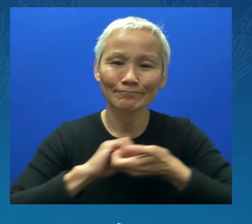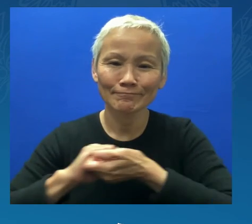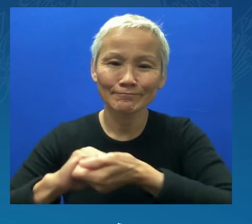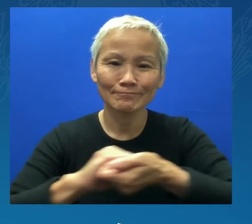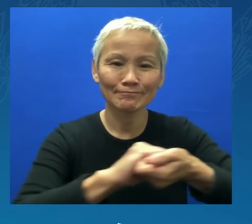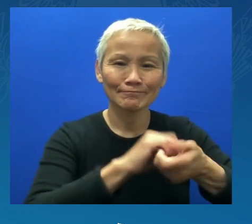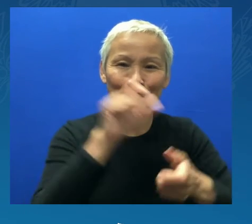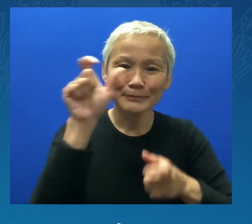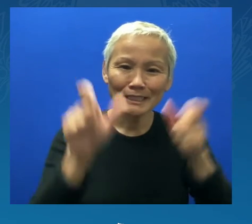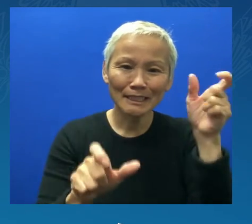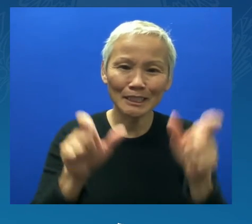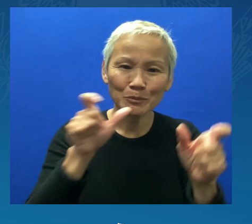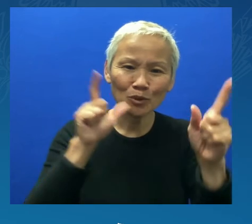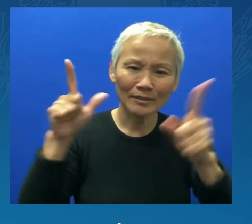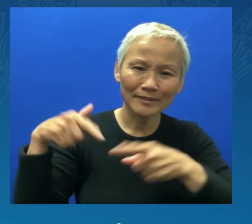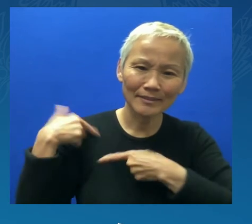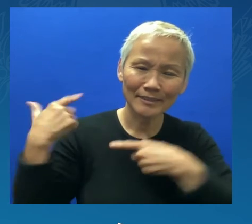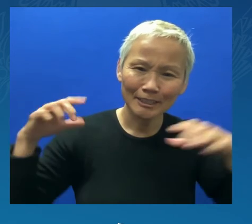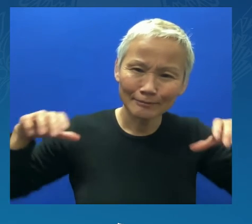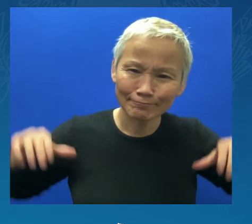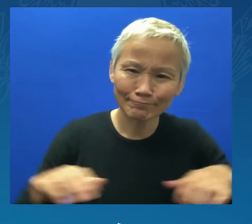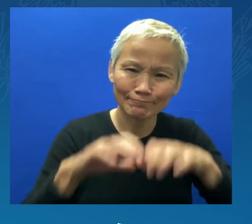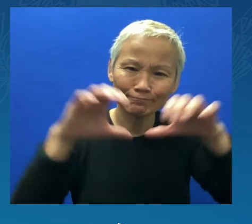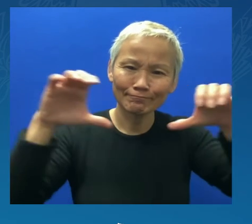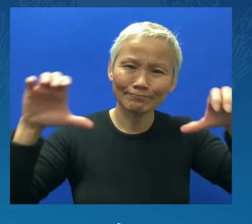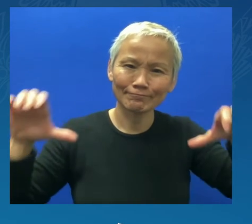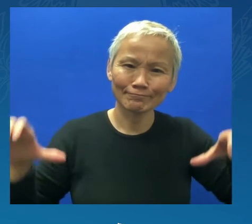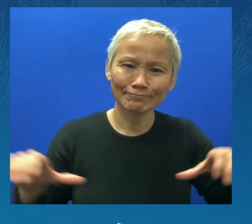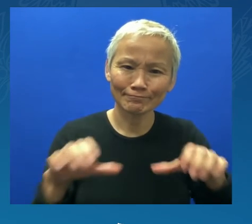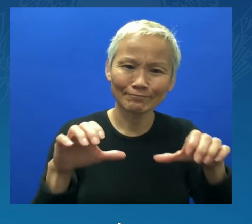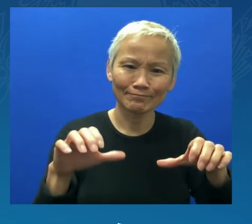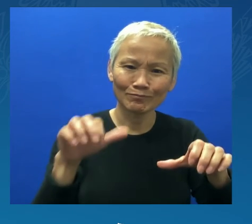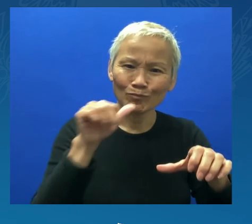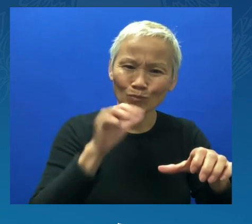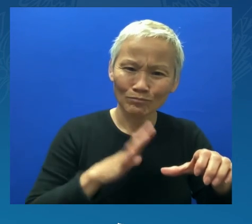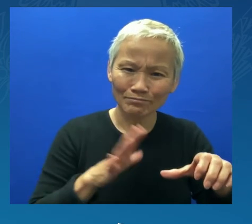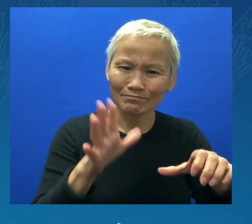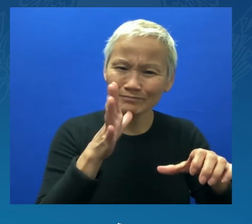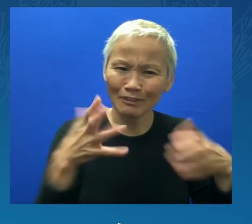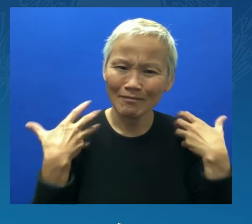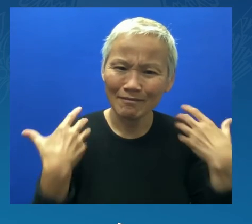for reproductive health and maternal health, fighting forever on voting rights,